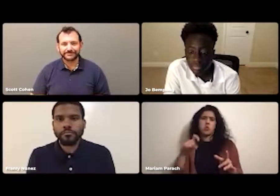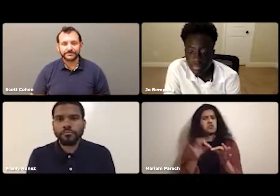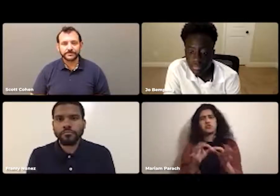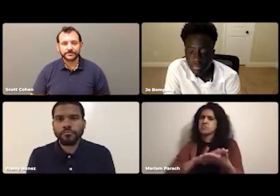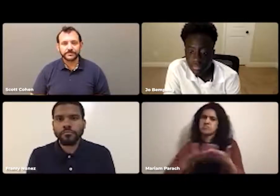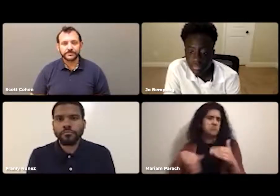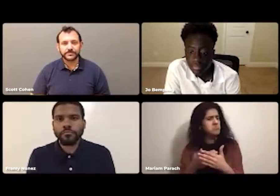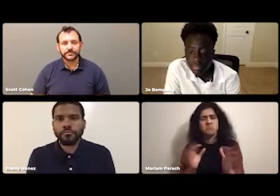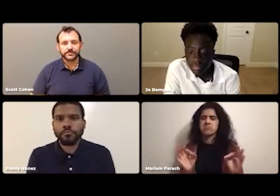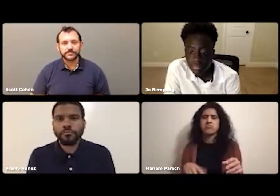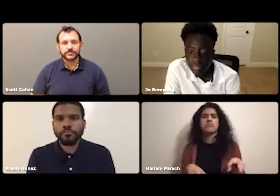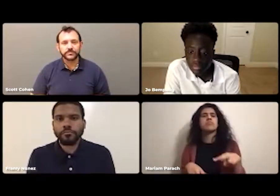"I never needed an interpreter.